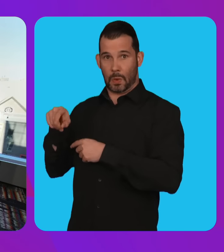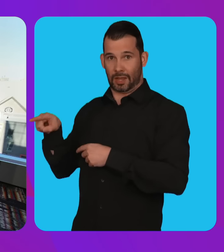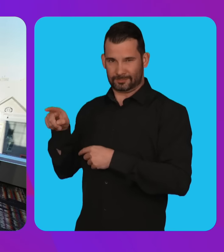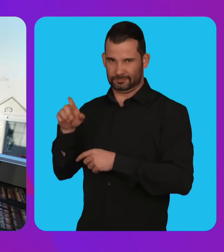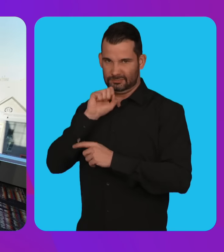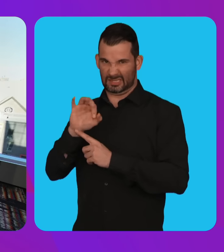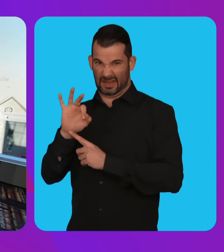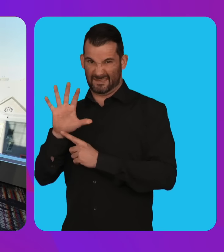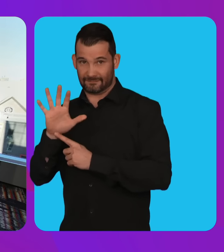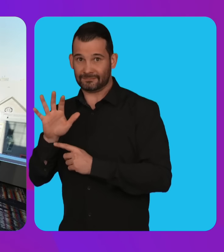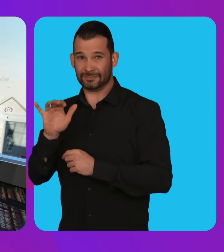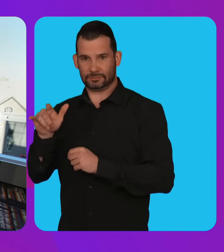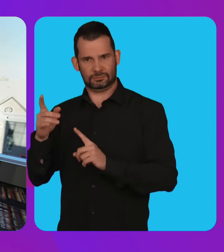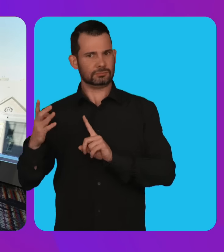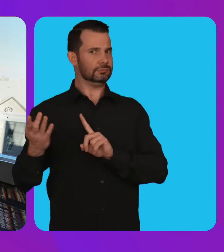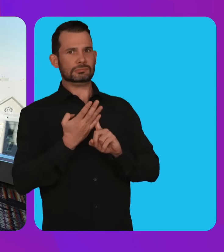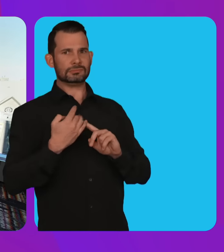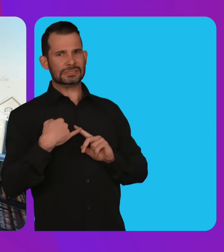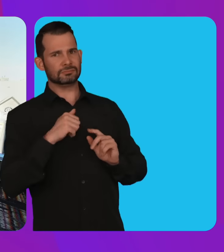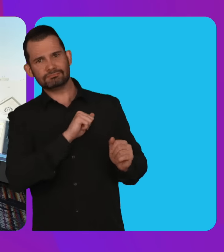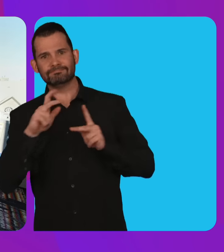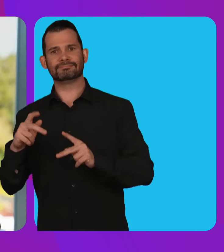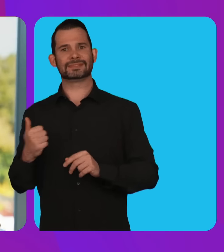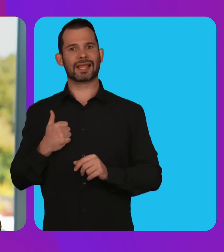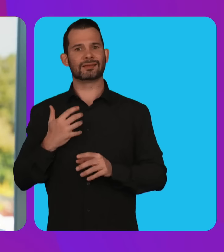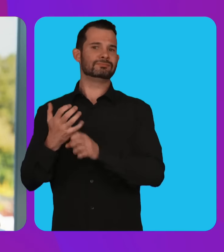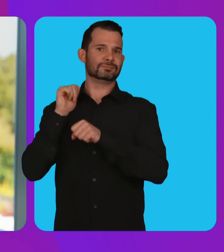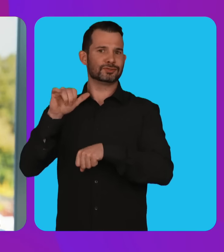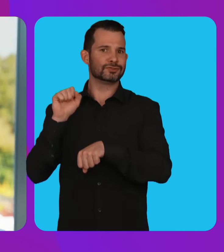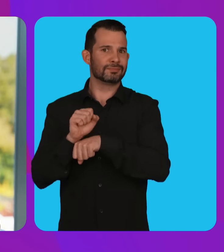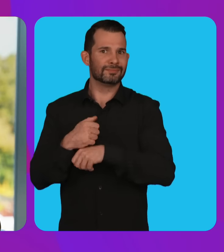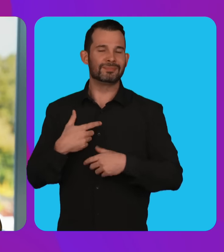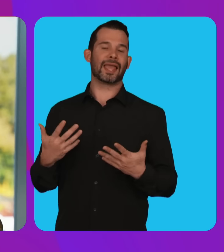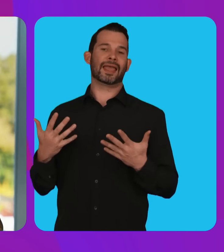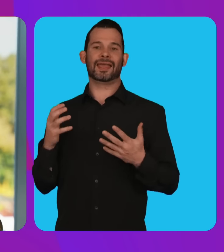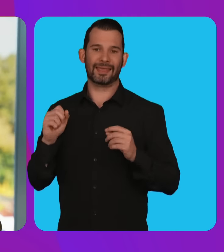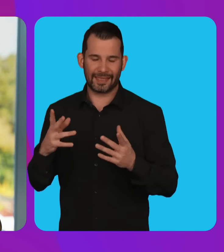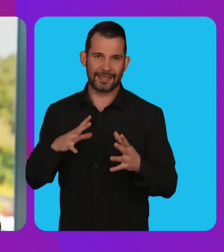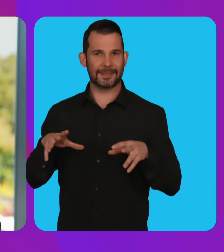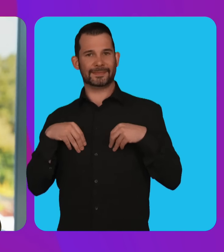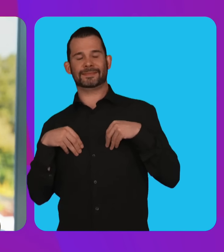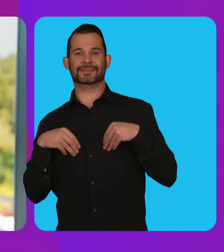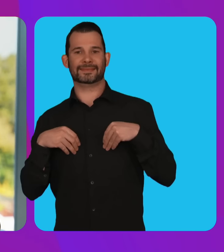was in Ottawa, 95 years old, who persuaded me to return